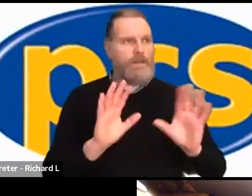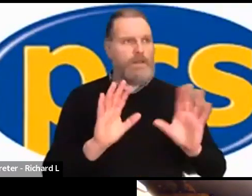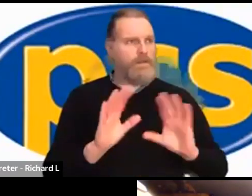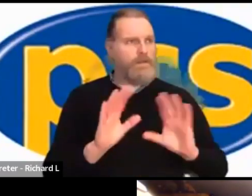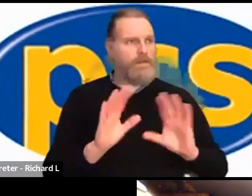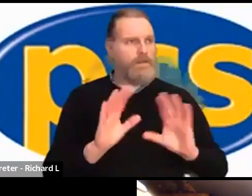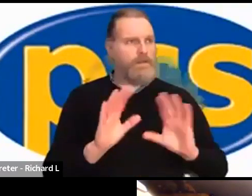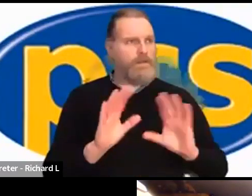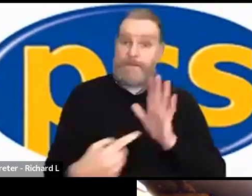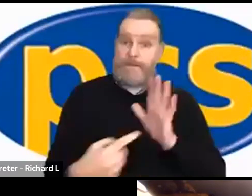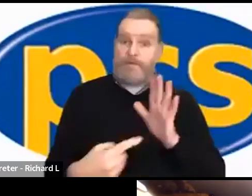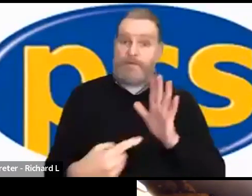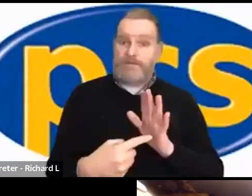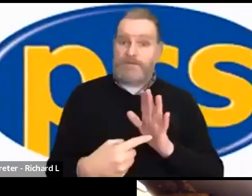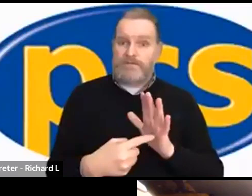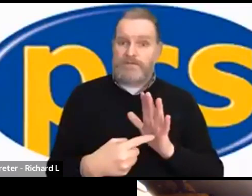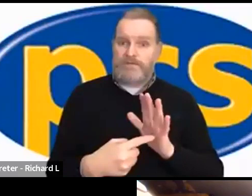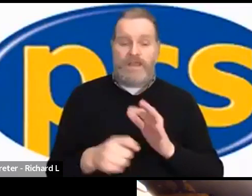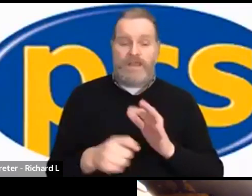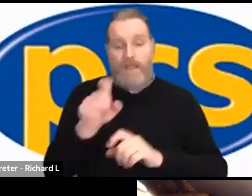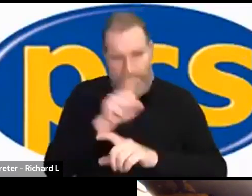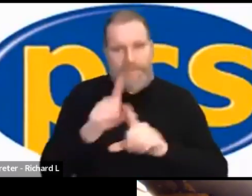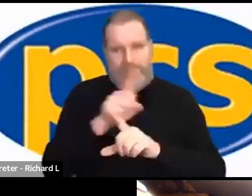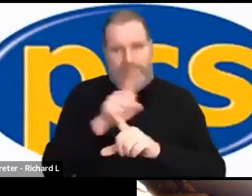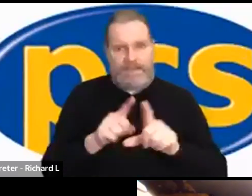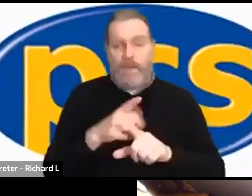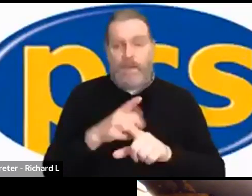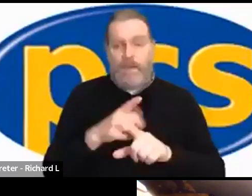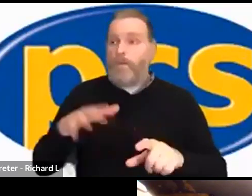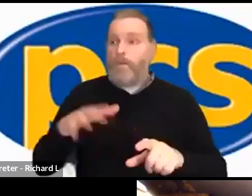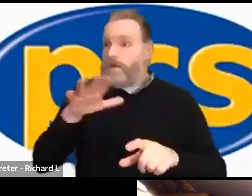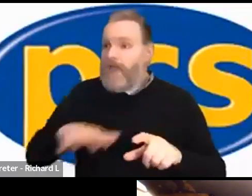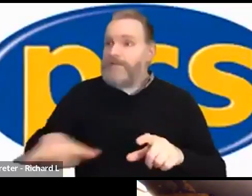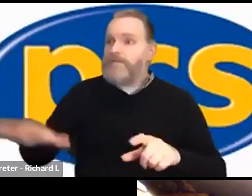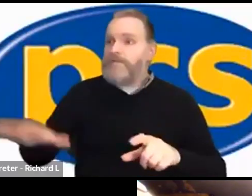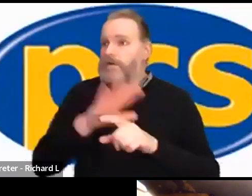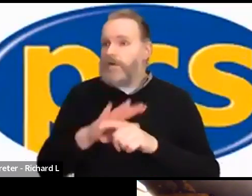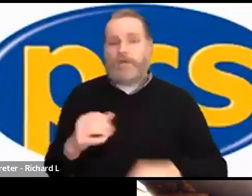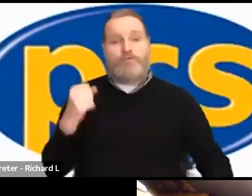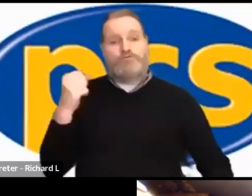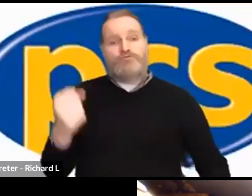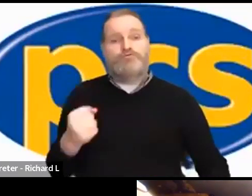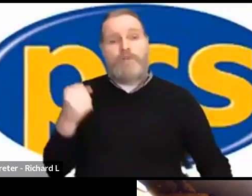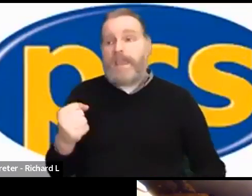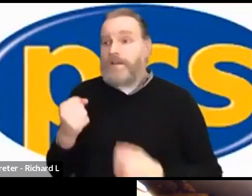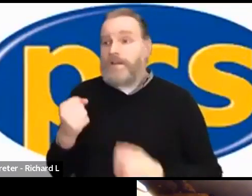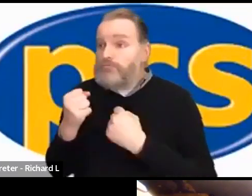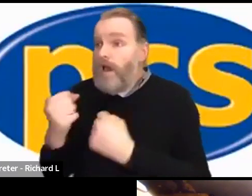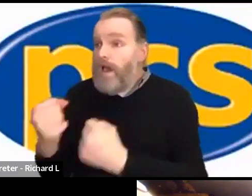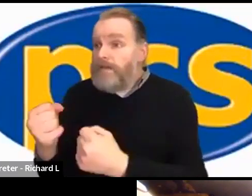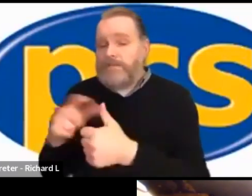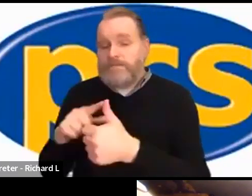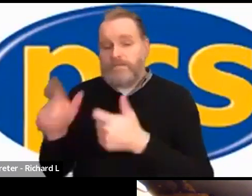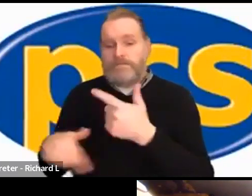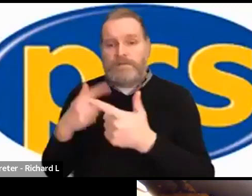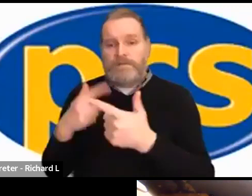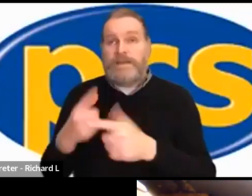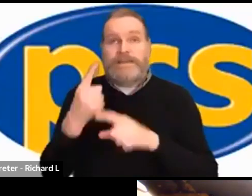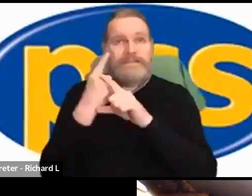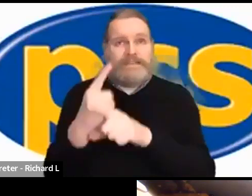again, when we do these we do these meetings, we we do these meetings, we want people to see that. Yes, this train drivers. Yes, there's teachers. But yes, there's